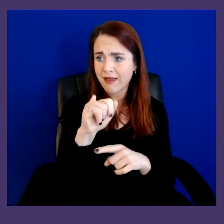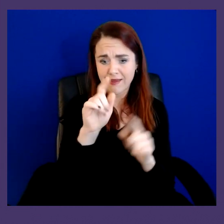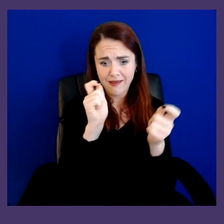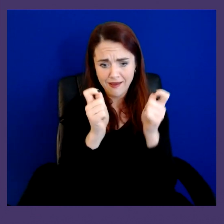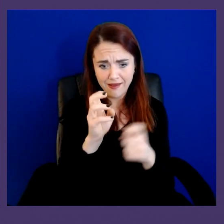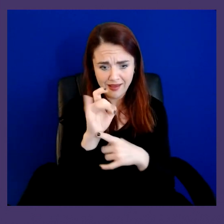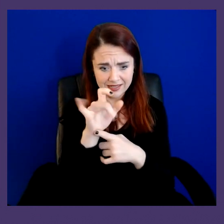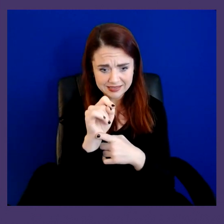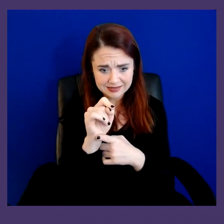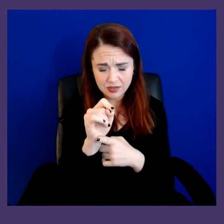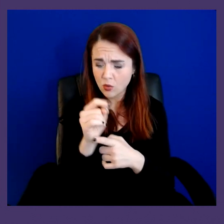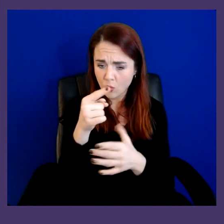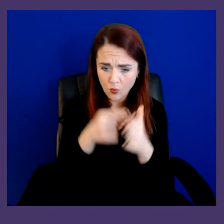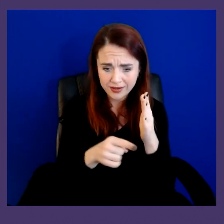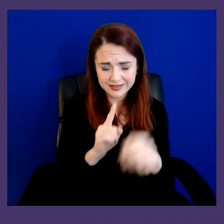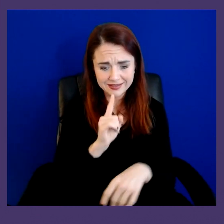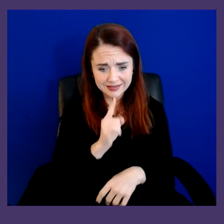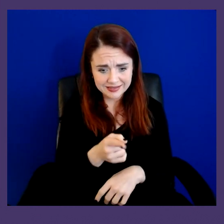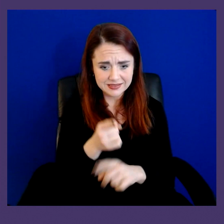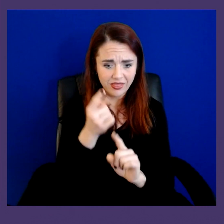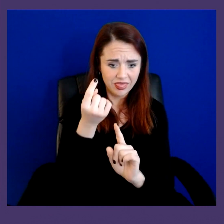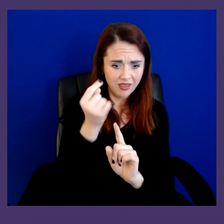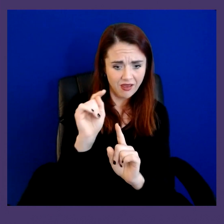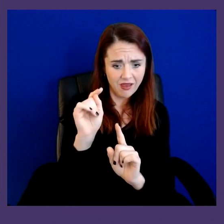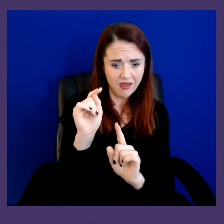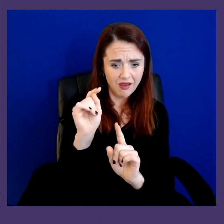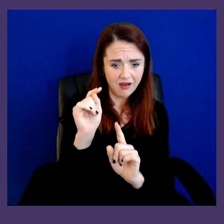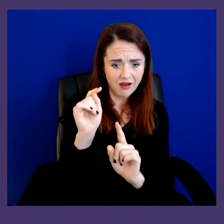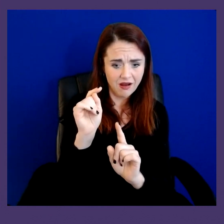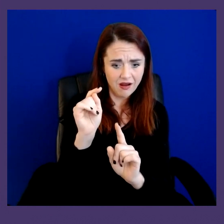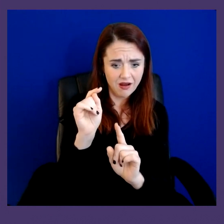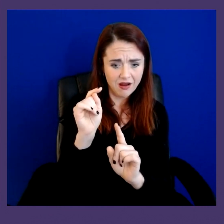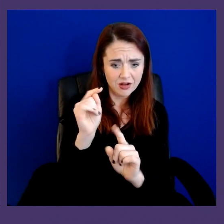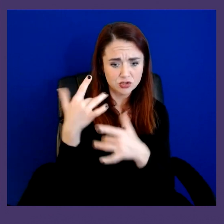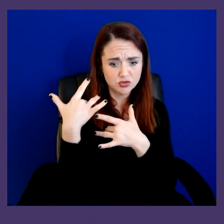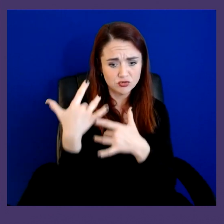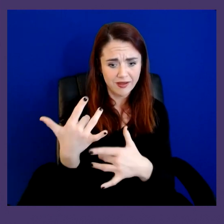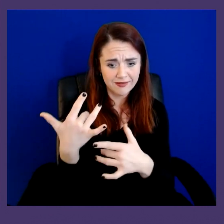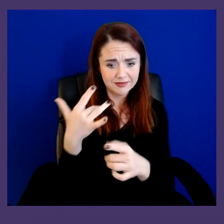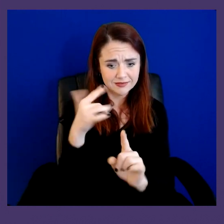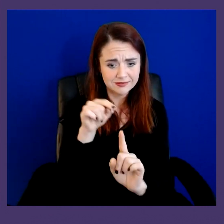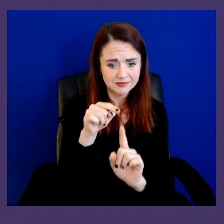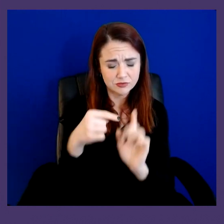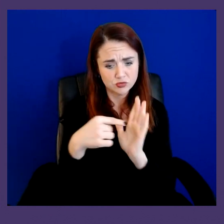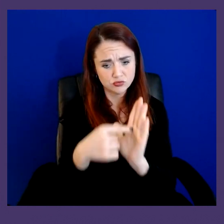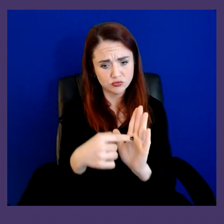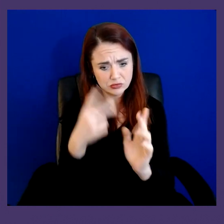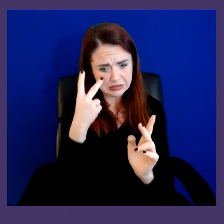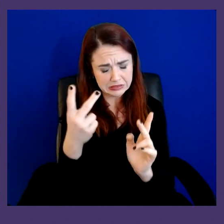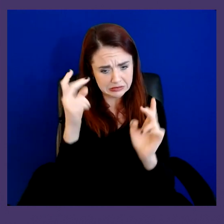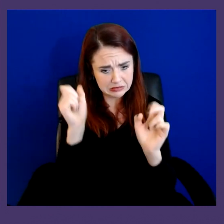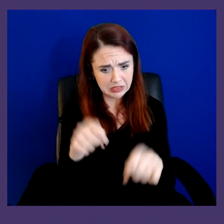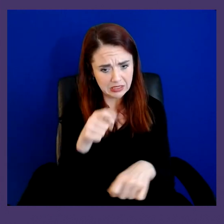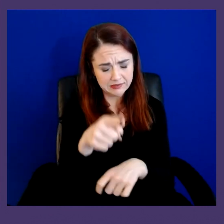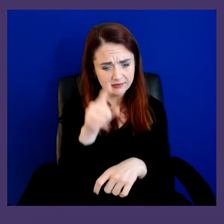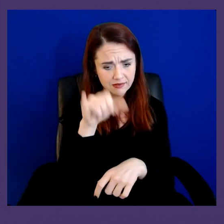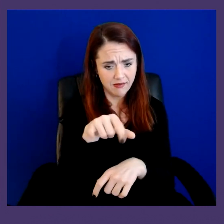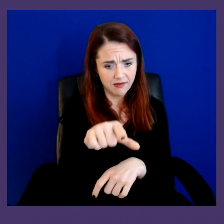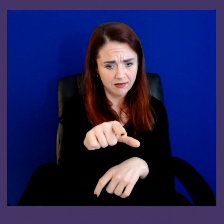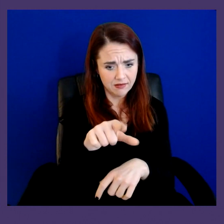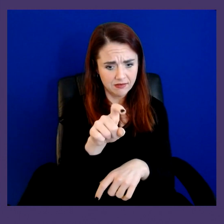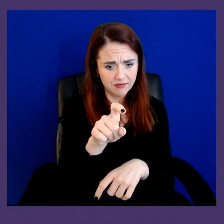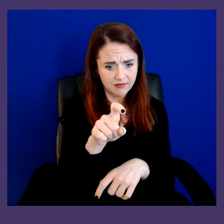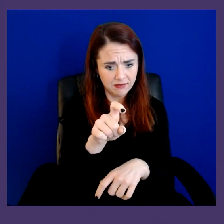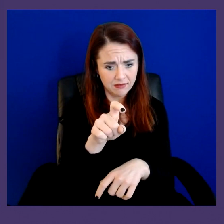"What is the trend shown in the graph?"